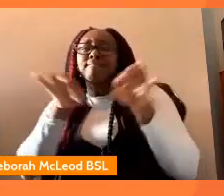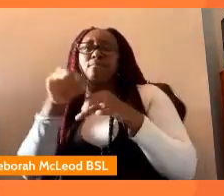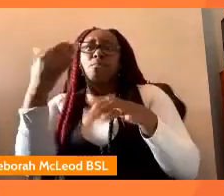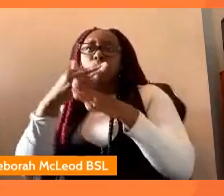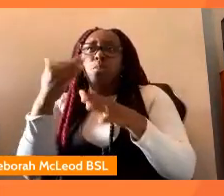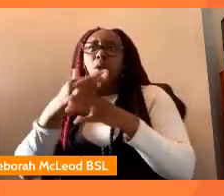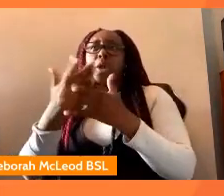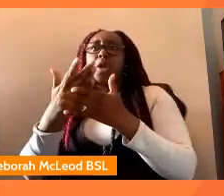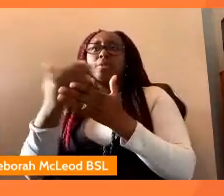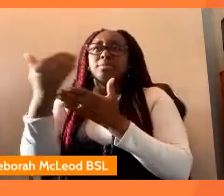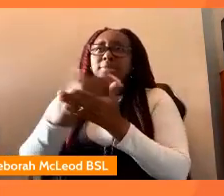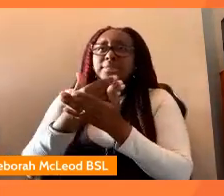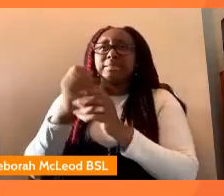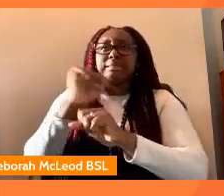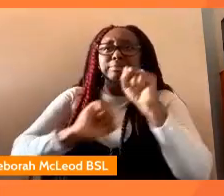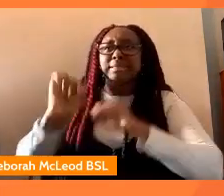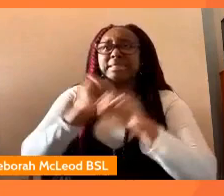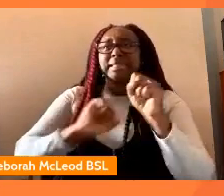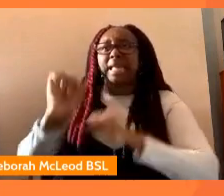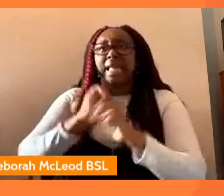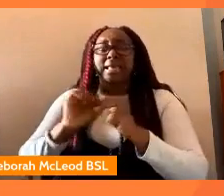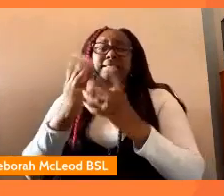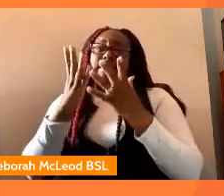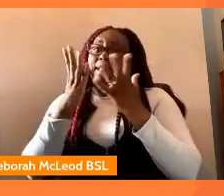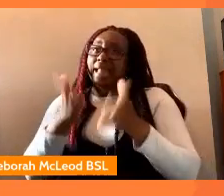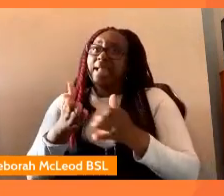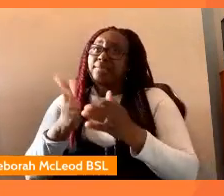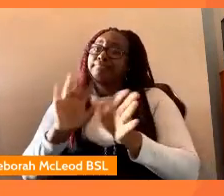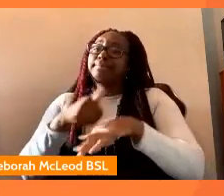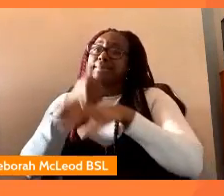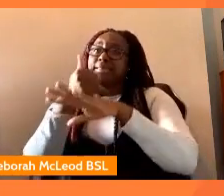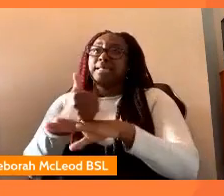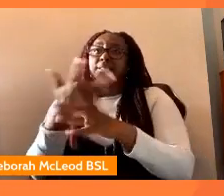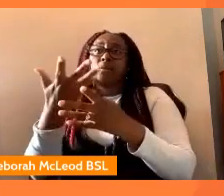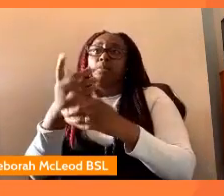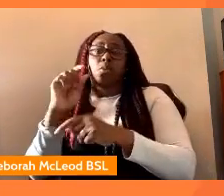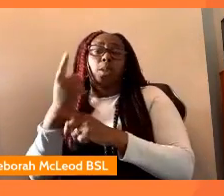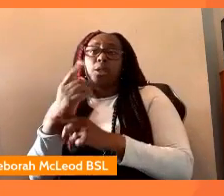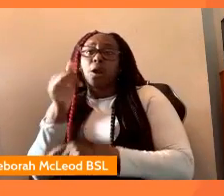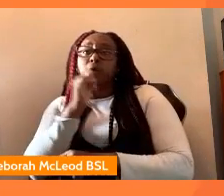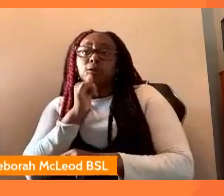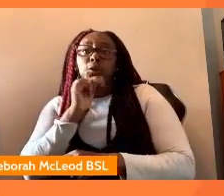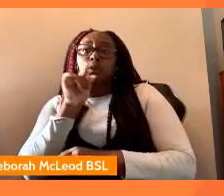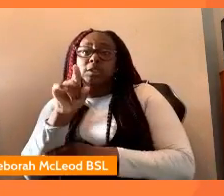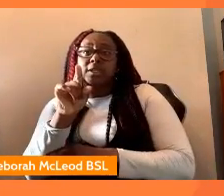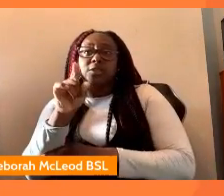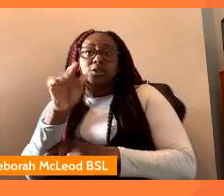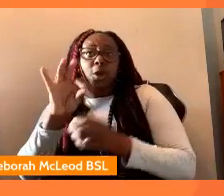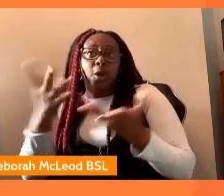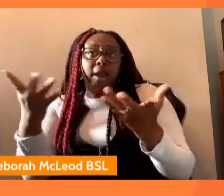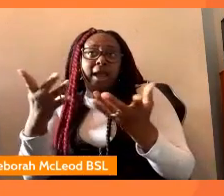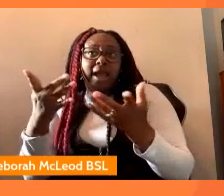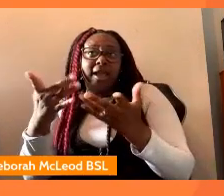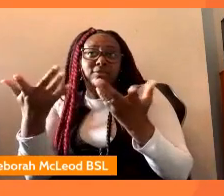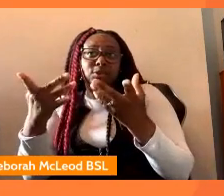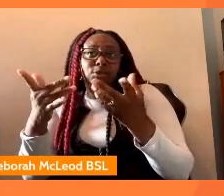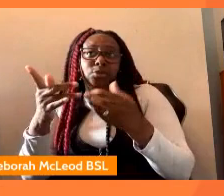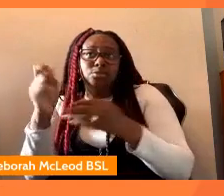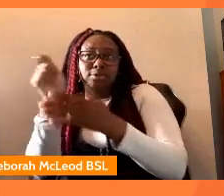those things have to be in place, otherwise we won't be able to use it. So have you signed up for Threads? I have signed up for Threads.